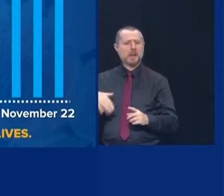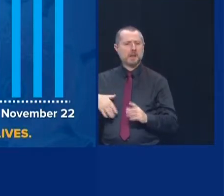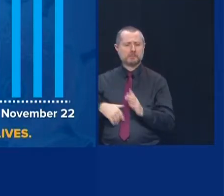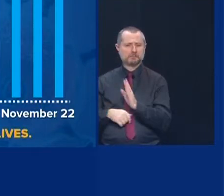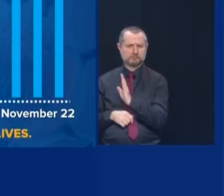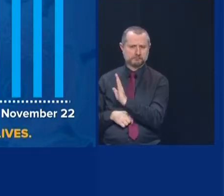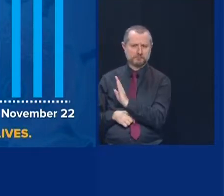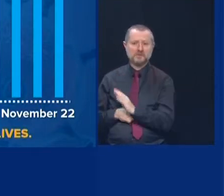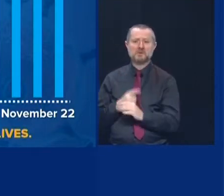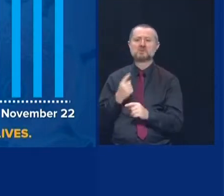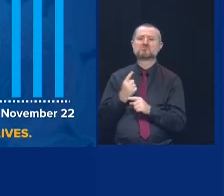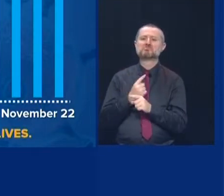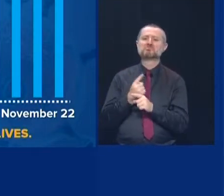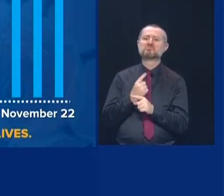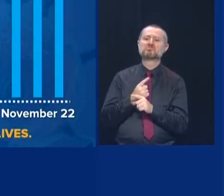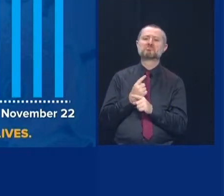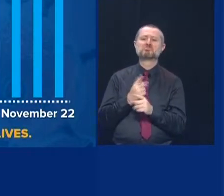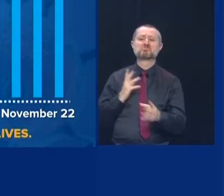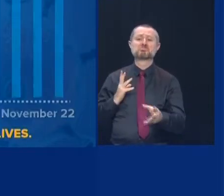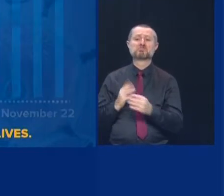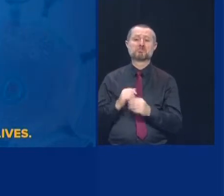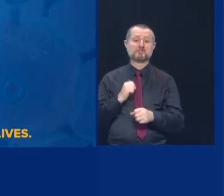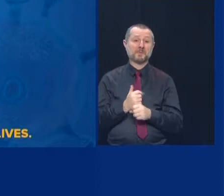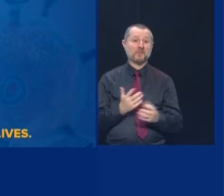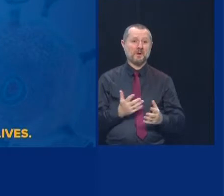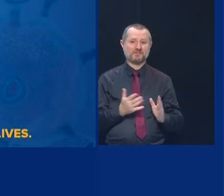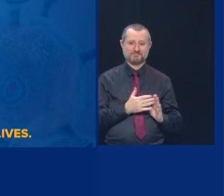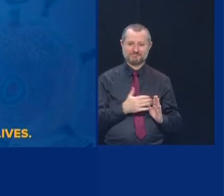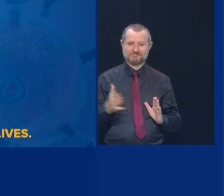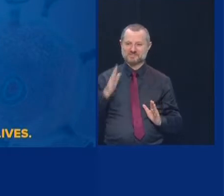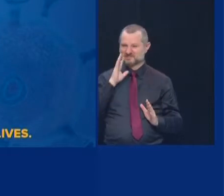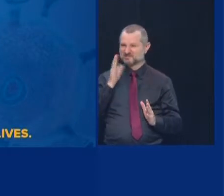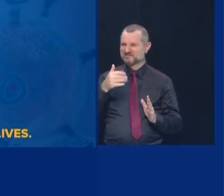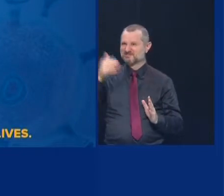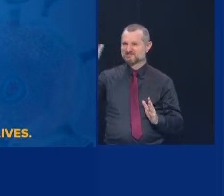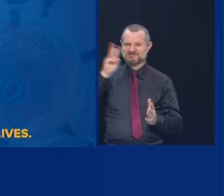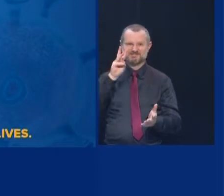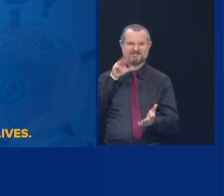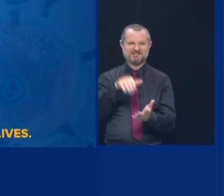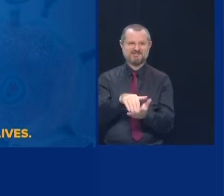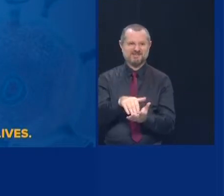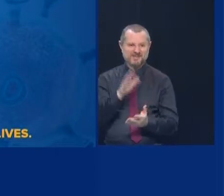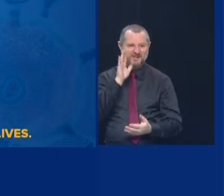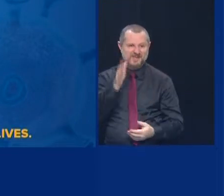AT THE SAME RATE OF INCREASE, IF THANKSGIVING DID NOTHING, IF CHRISTMAS SEASON DID NOTHING, IF